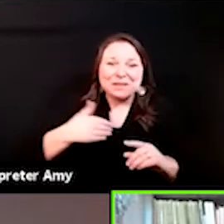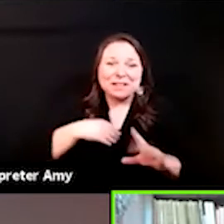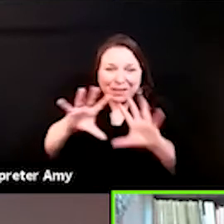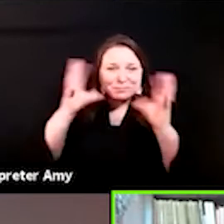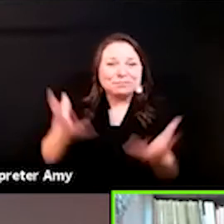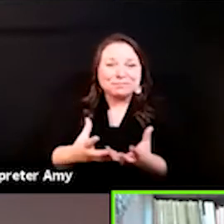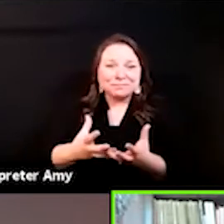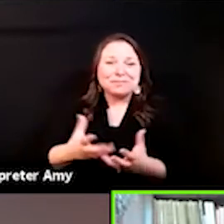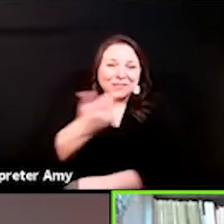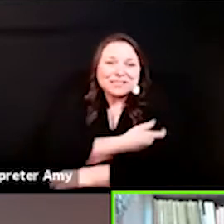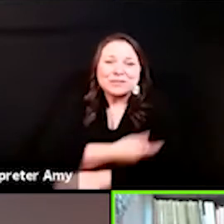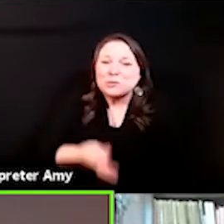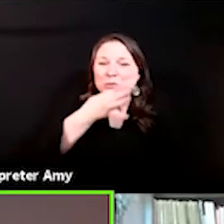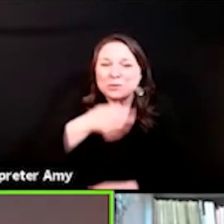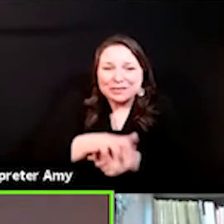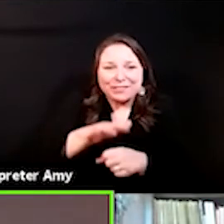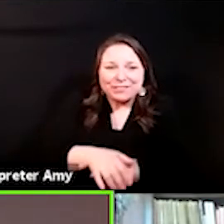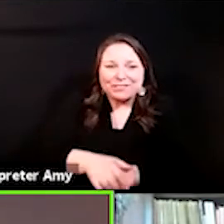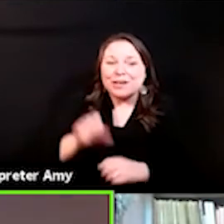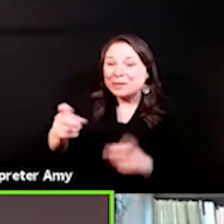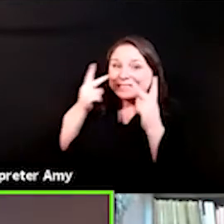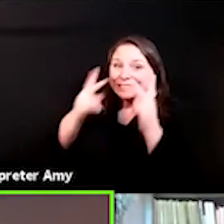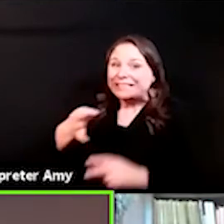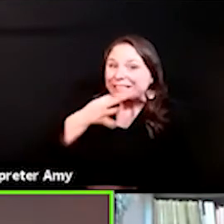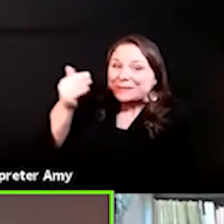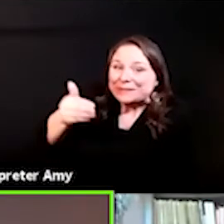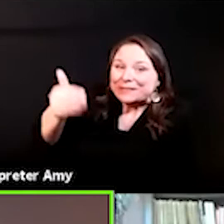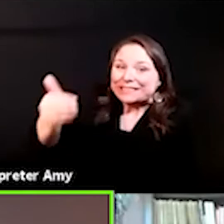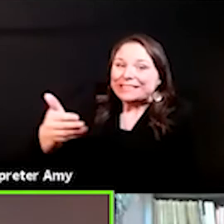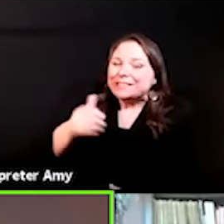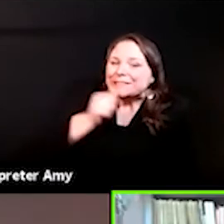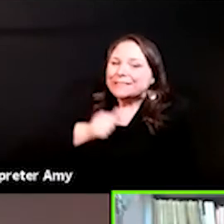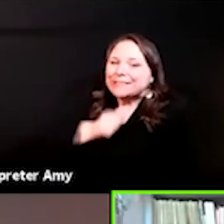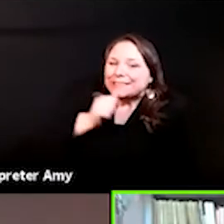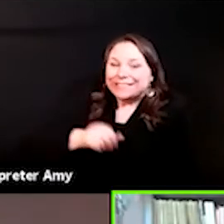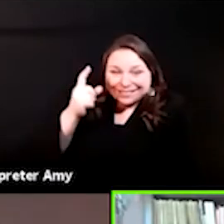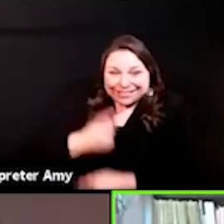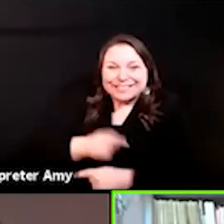TO GLOBAL MASS VACCINATIONS SOON ENOUGH. » WE CAN SEE THAT LIGHT. IT'S THERE. WE JUST NEED TO HOLD ON